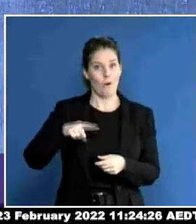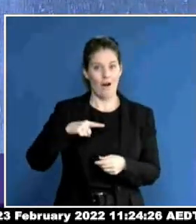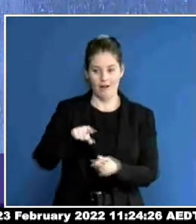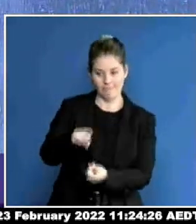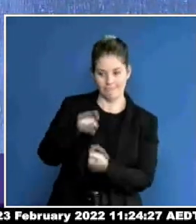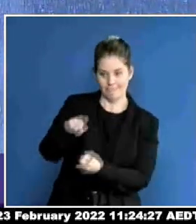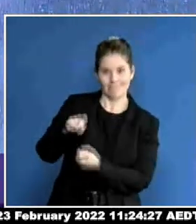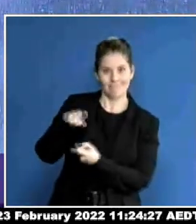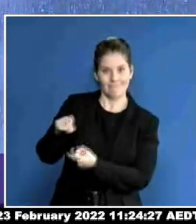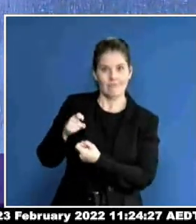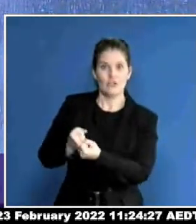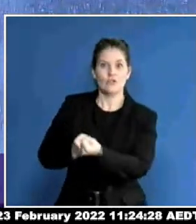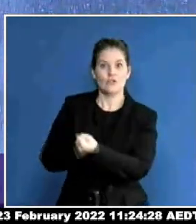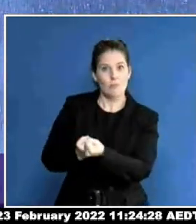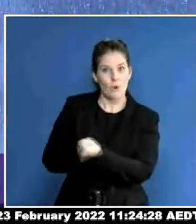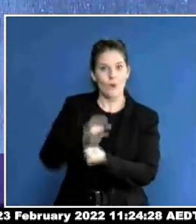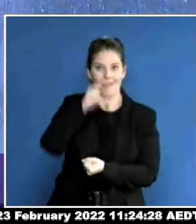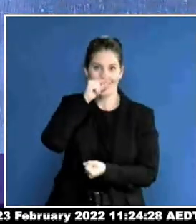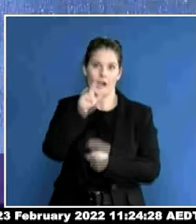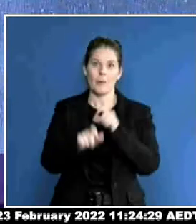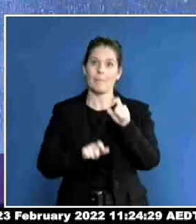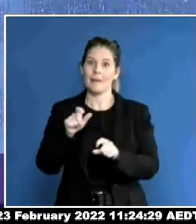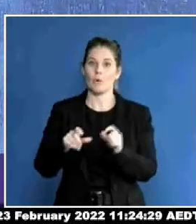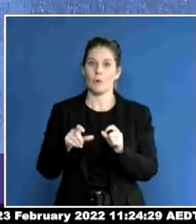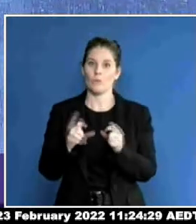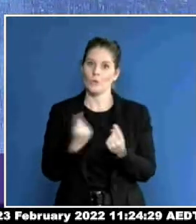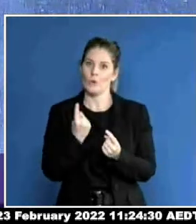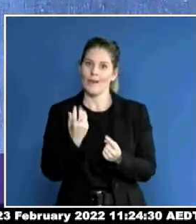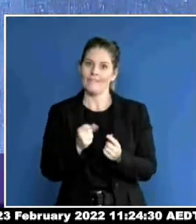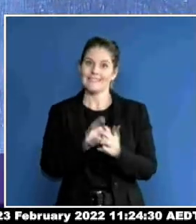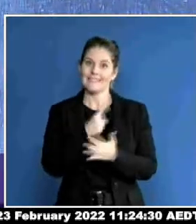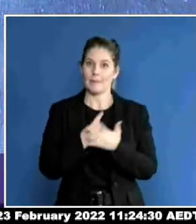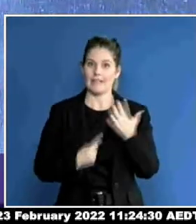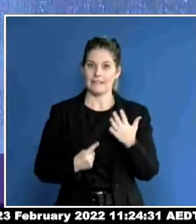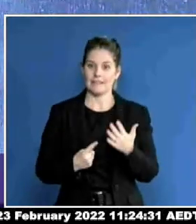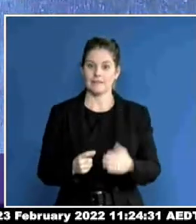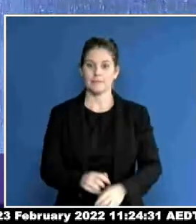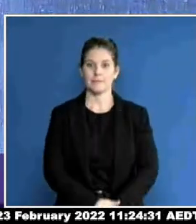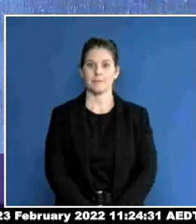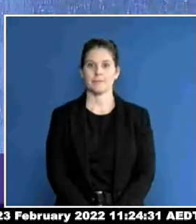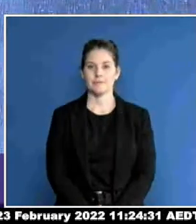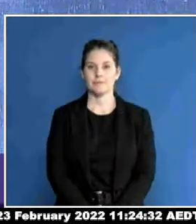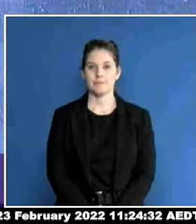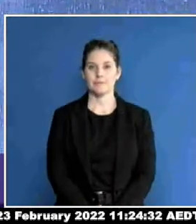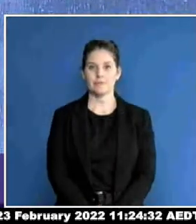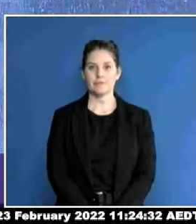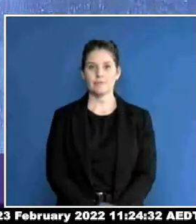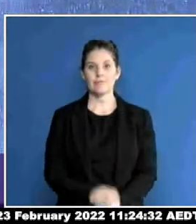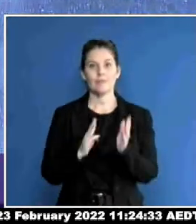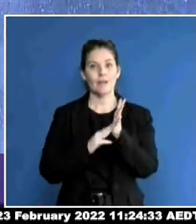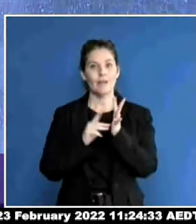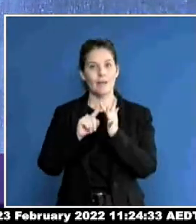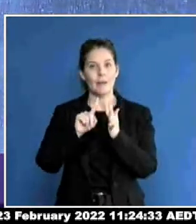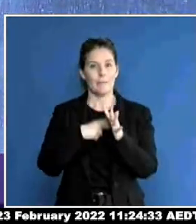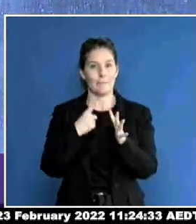those companies. Mija and Simon, you have prepared a joint statement dated 10 February